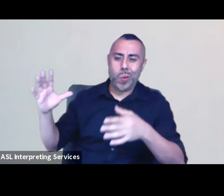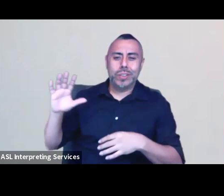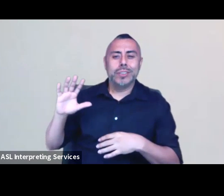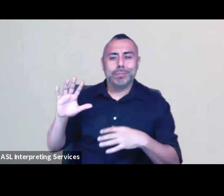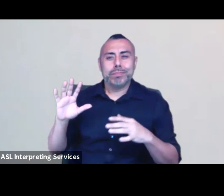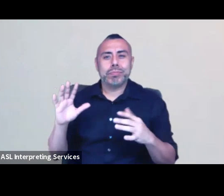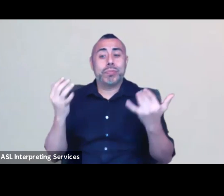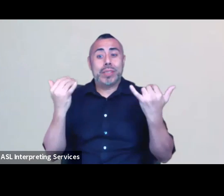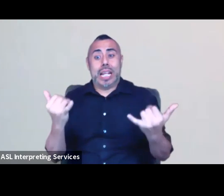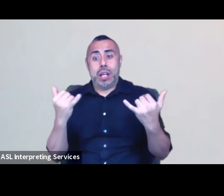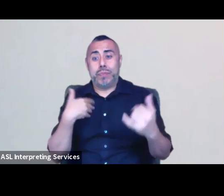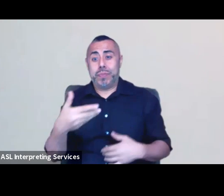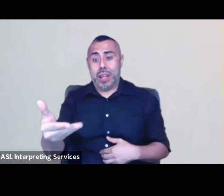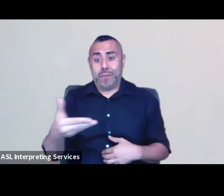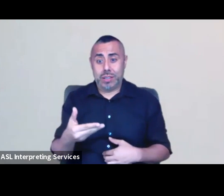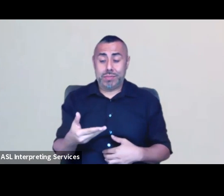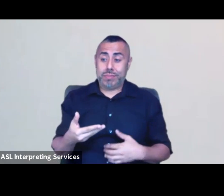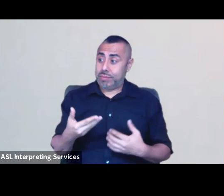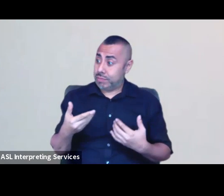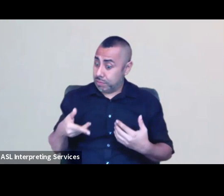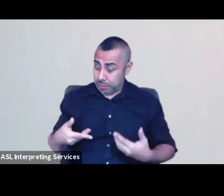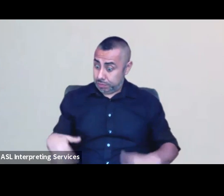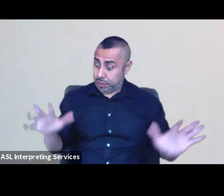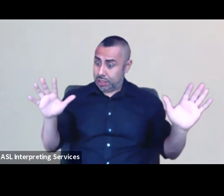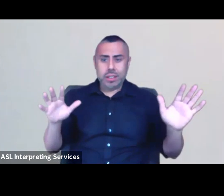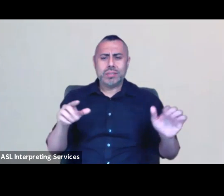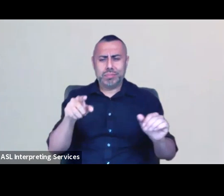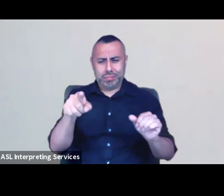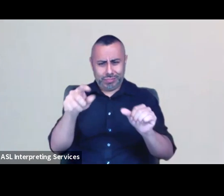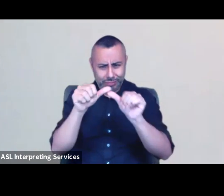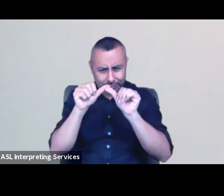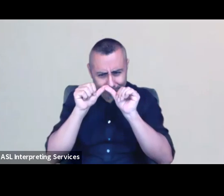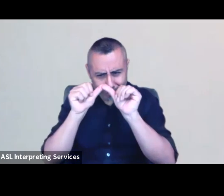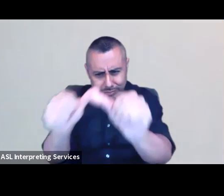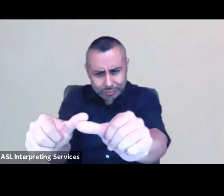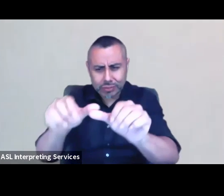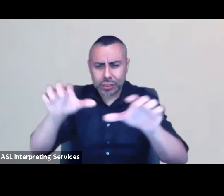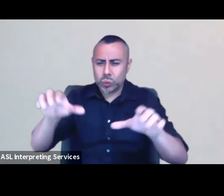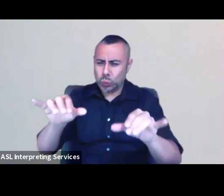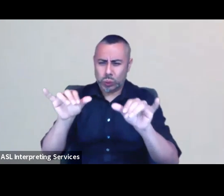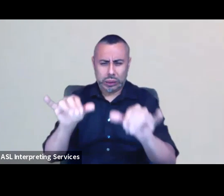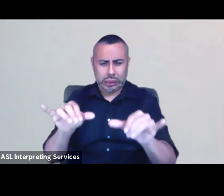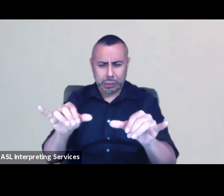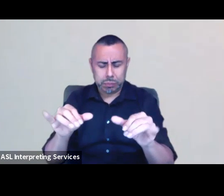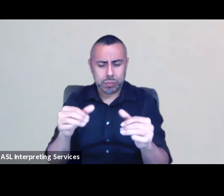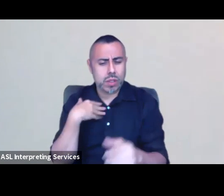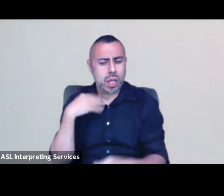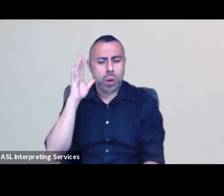beyond this call to do the same. I would love for you to answer the question